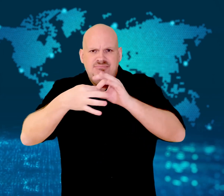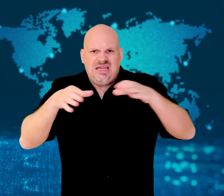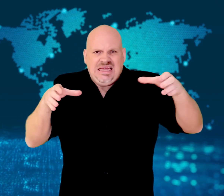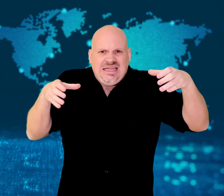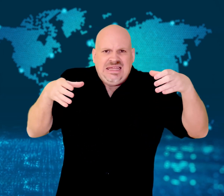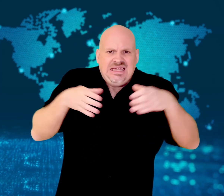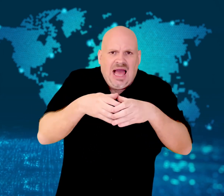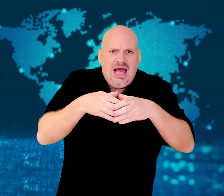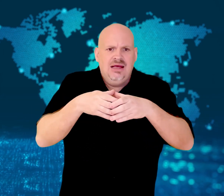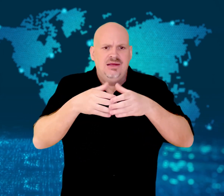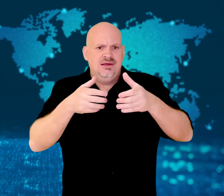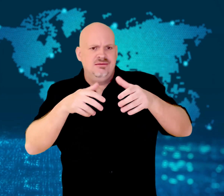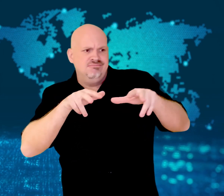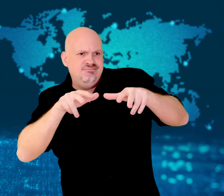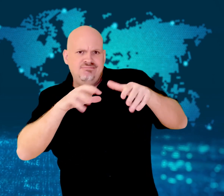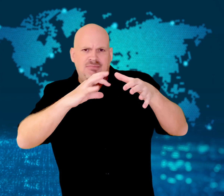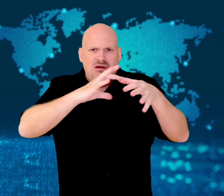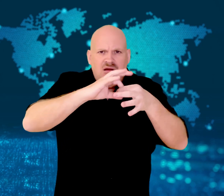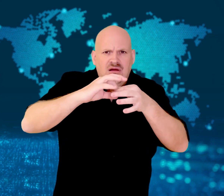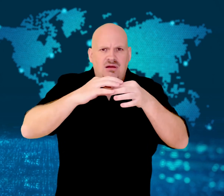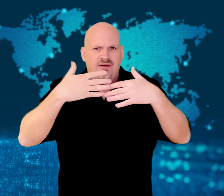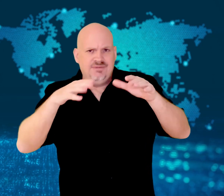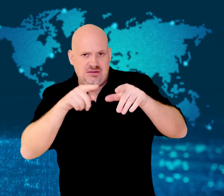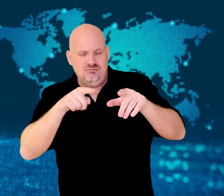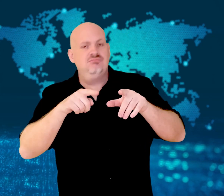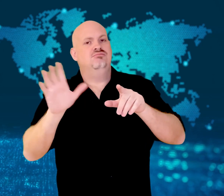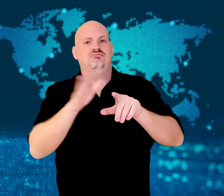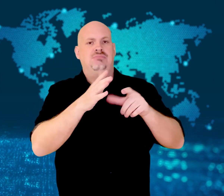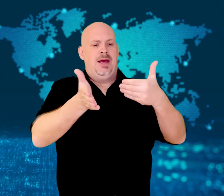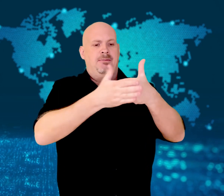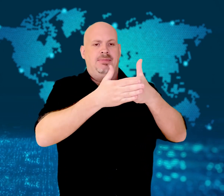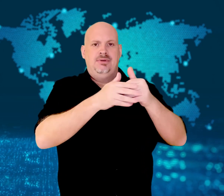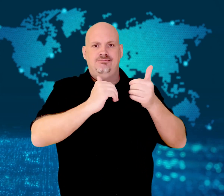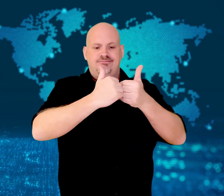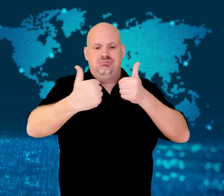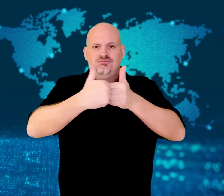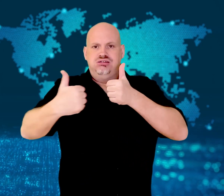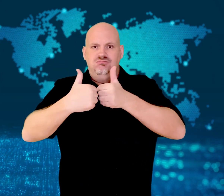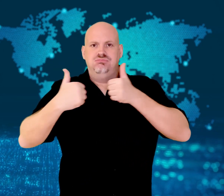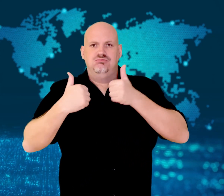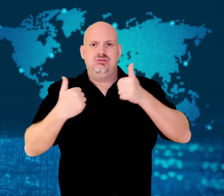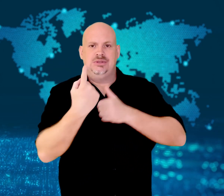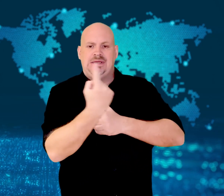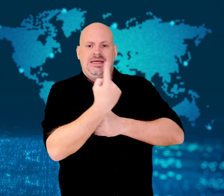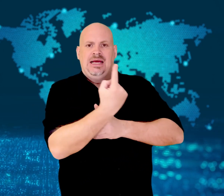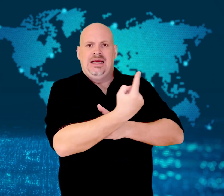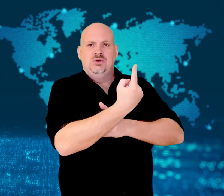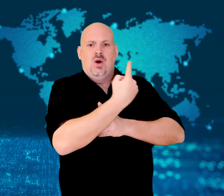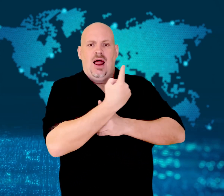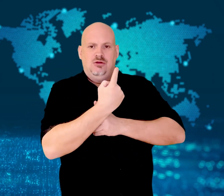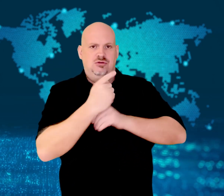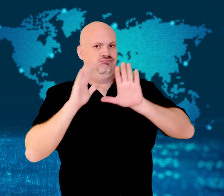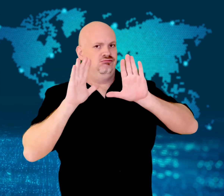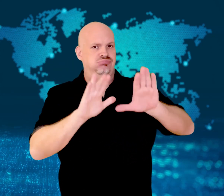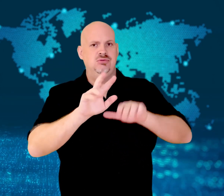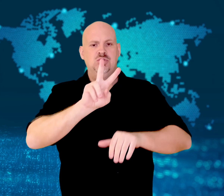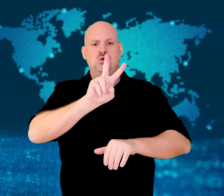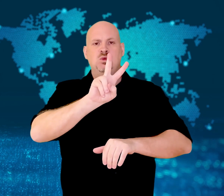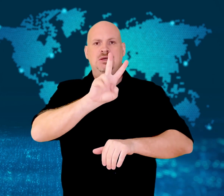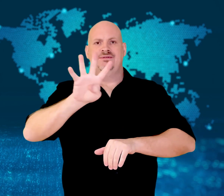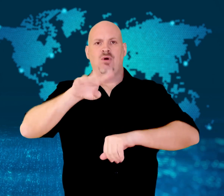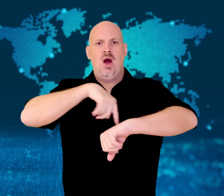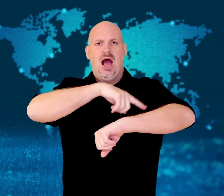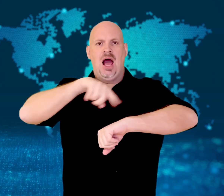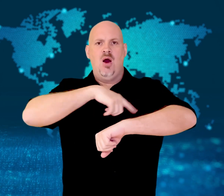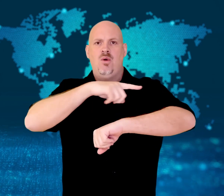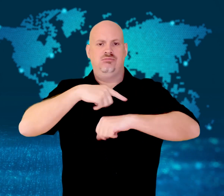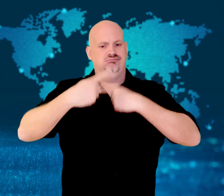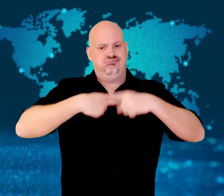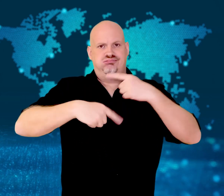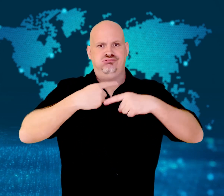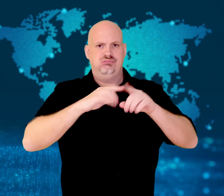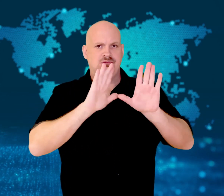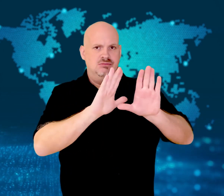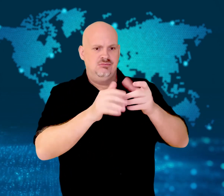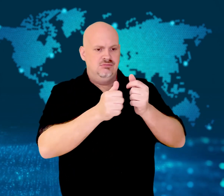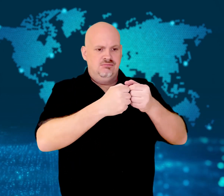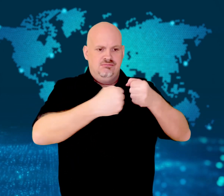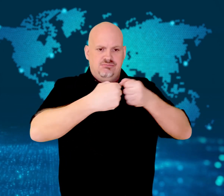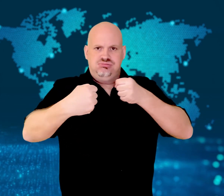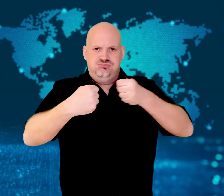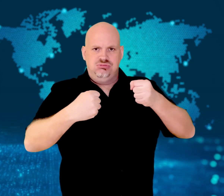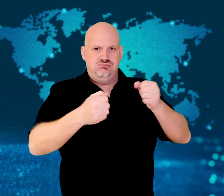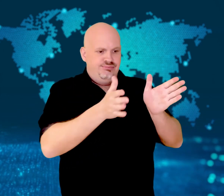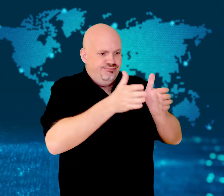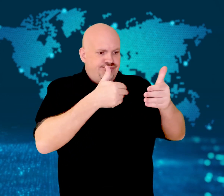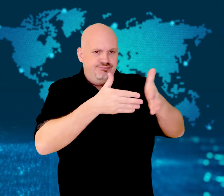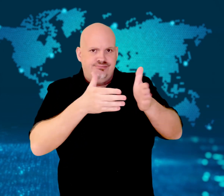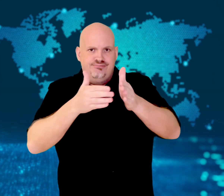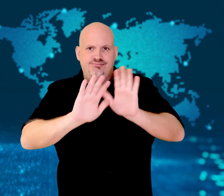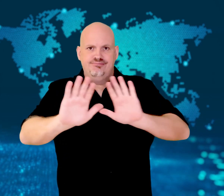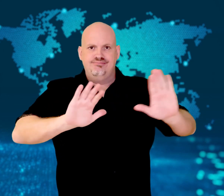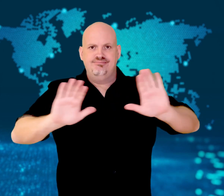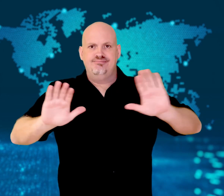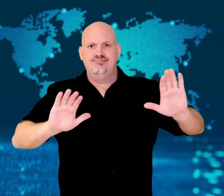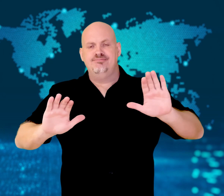locked down in their cells 24/7.